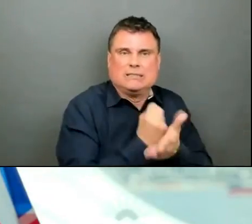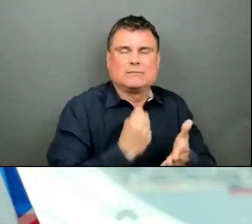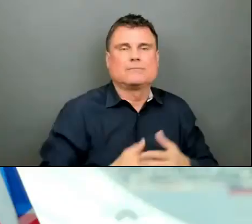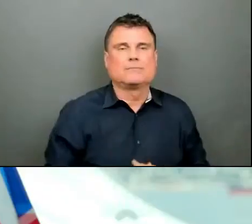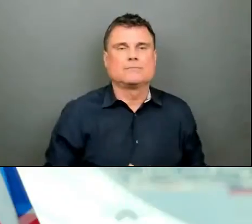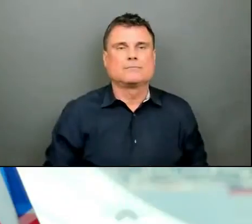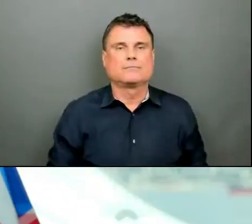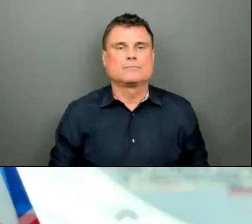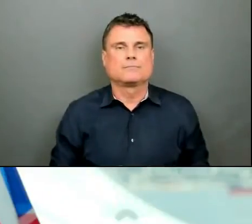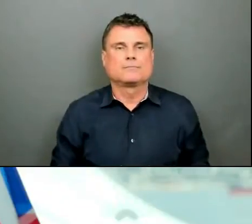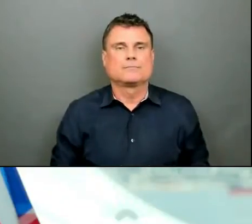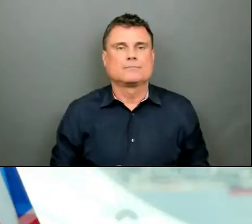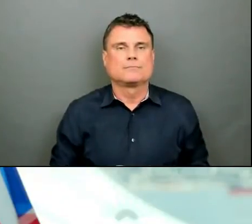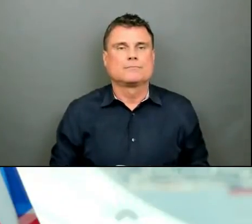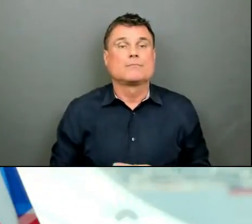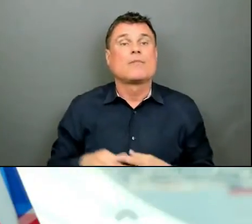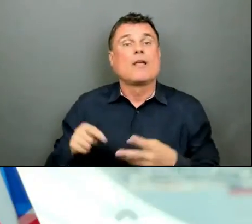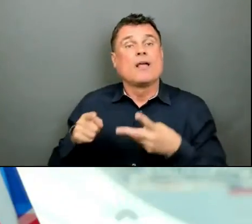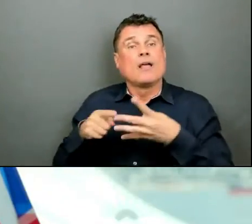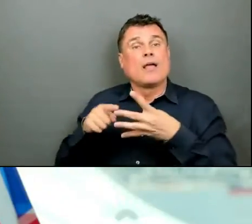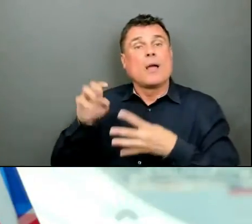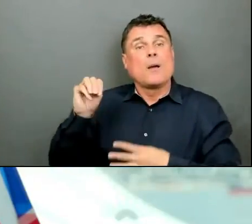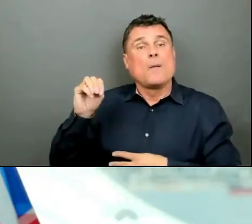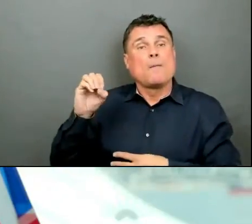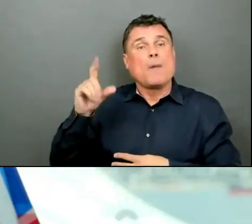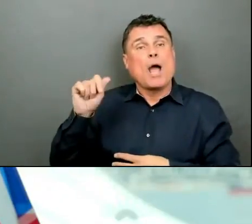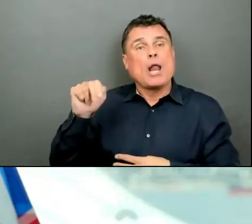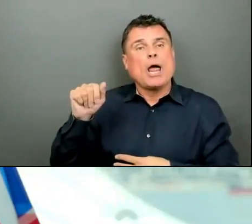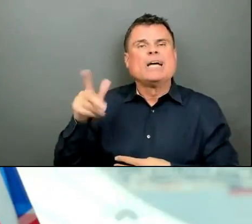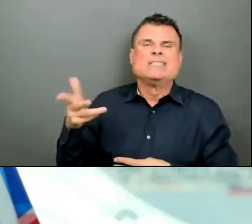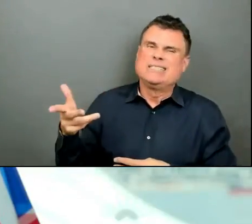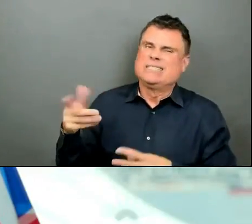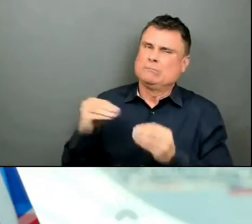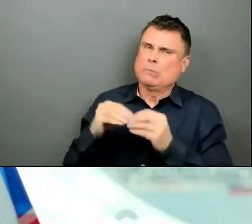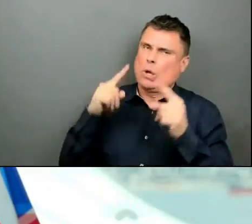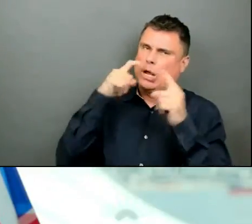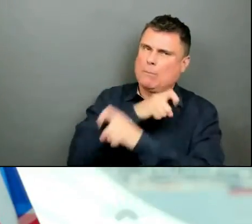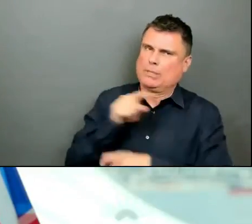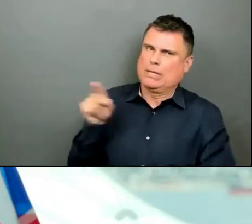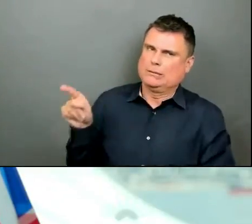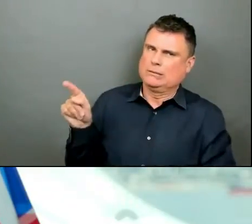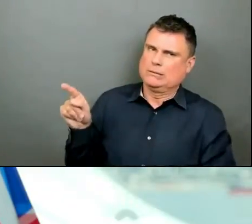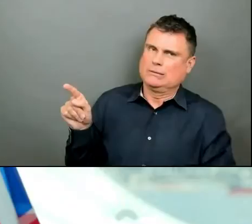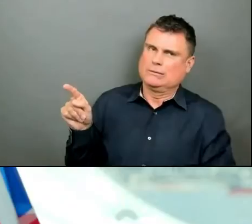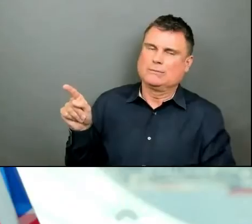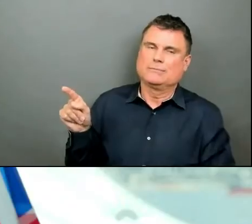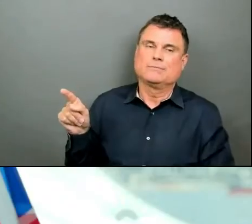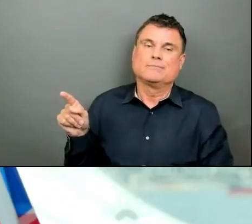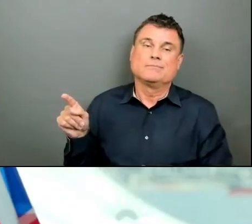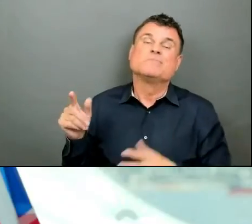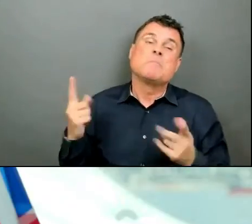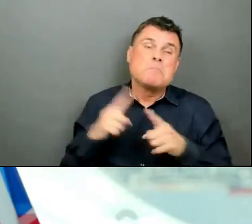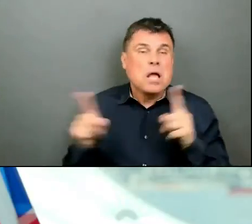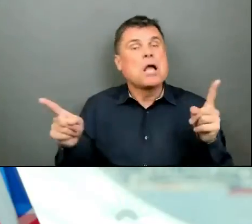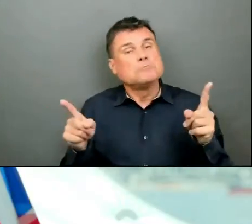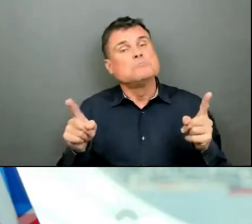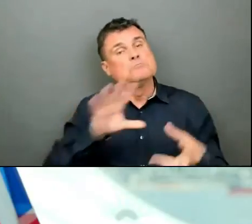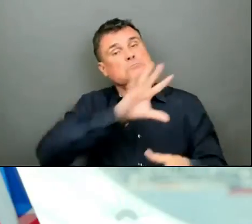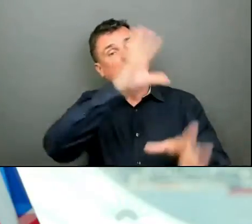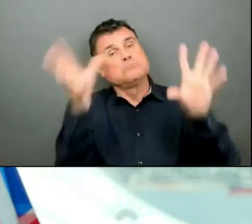left and we have to, as soon as it arrives, get it to clink where we book appointments. That is the planning part.